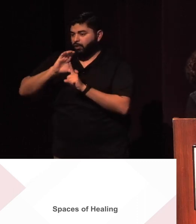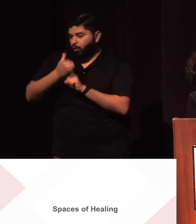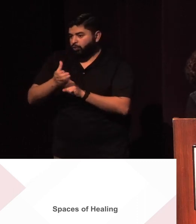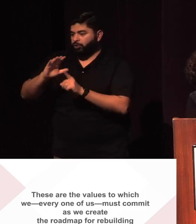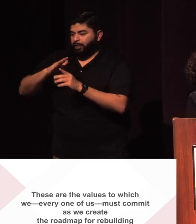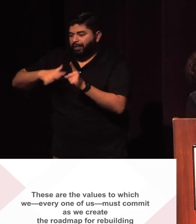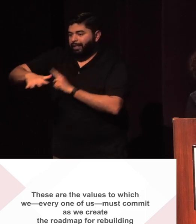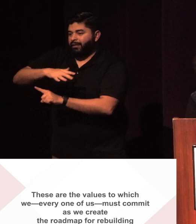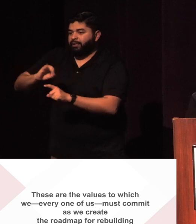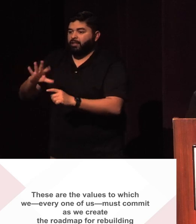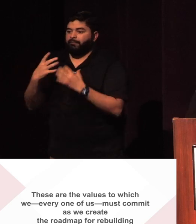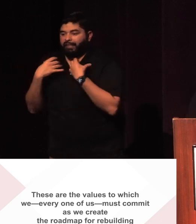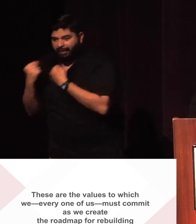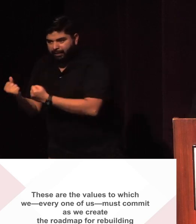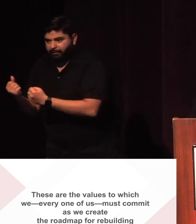spaces for healing at SBCC is really the